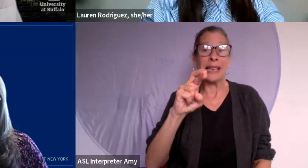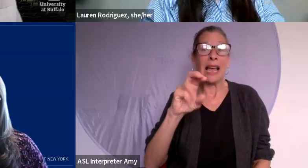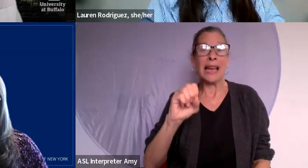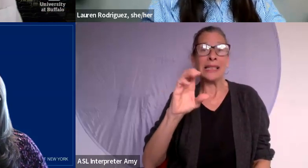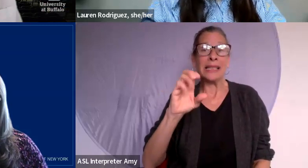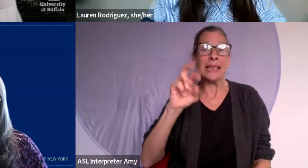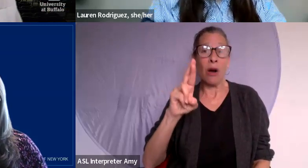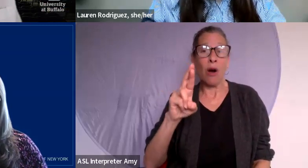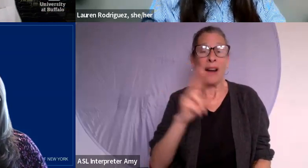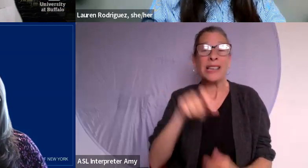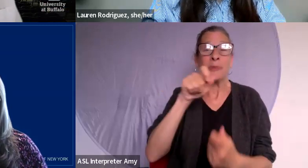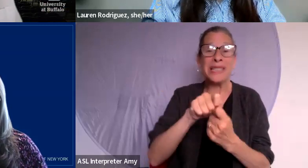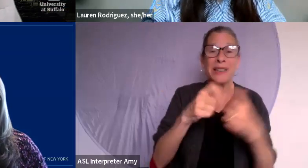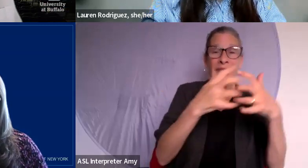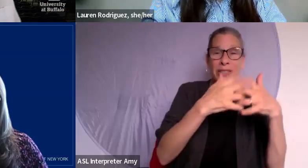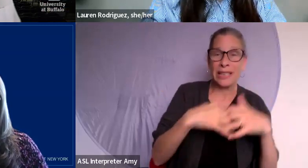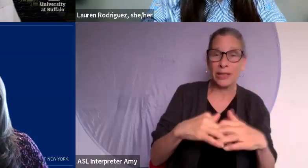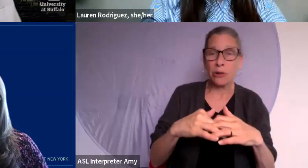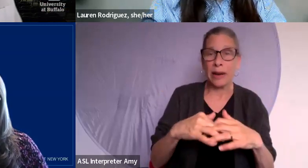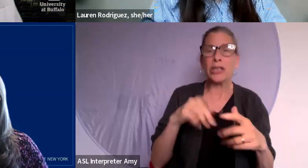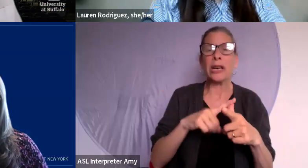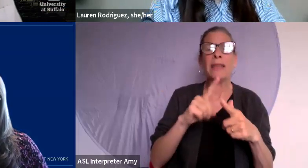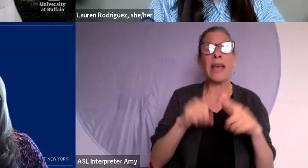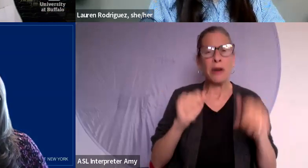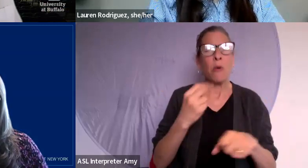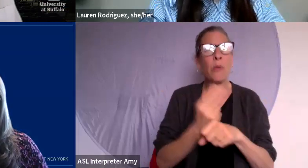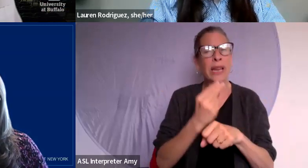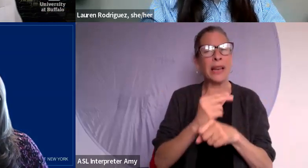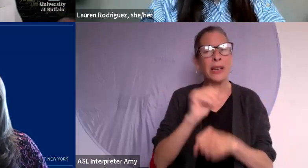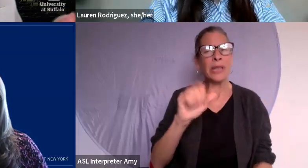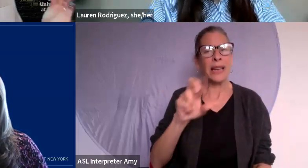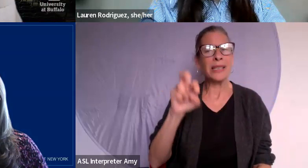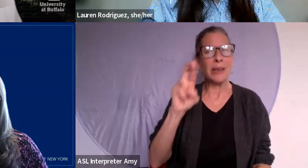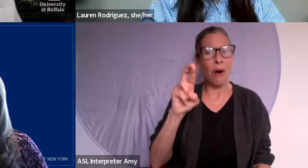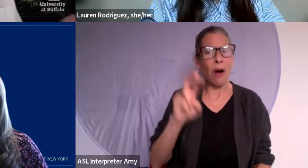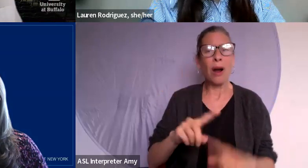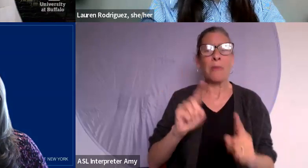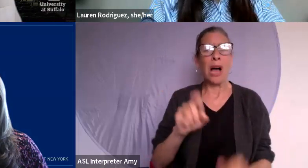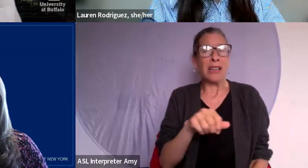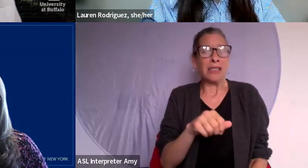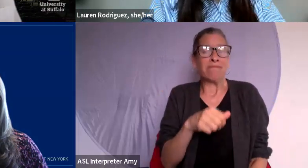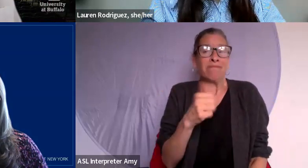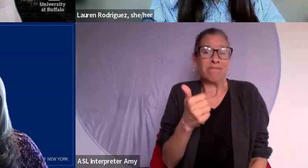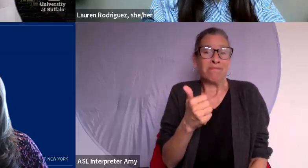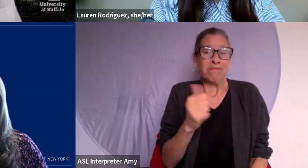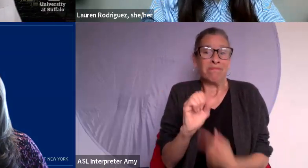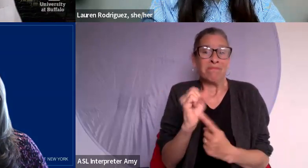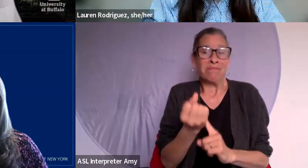that integration. And in that case, we can use the ACR. But other than that, we're going to have to evaluate this